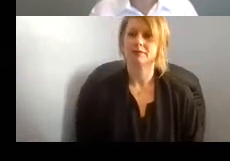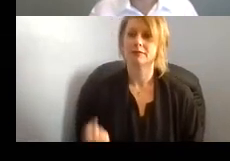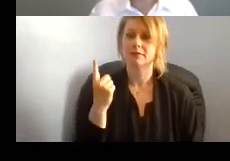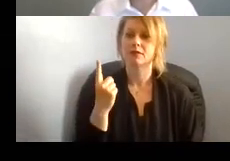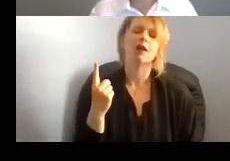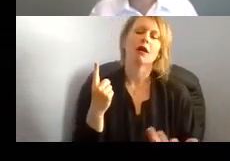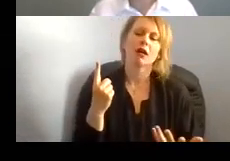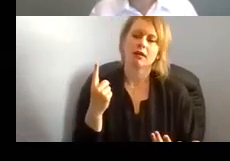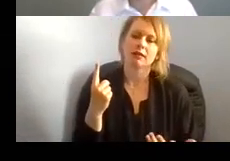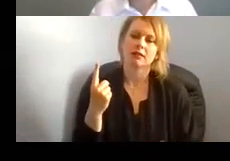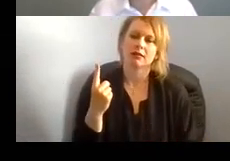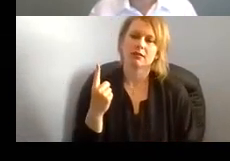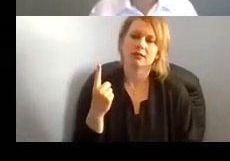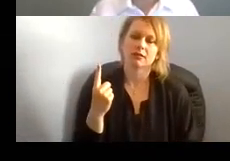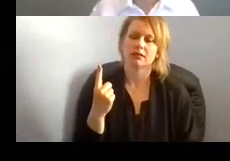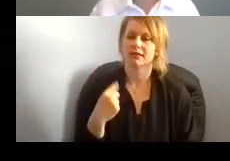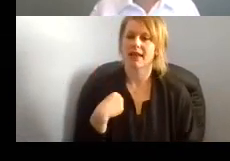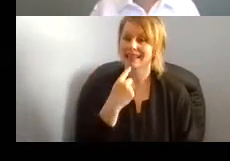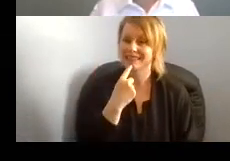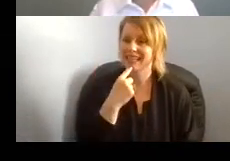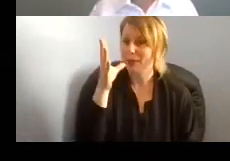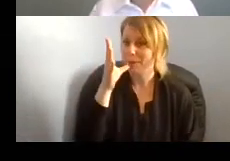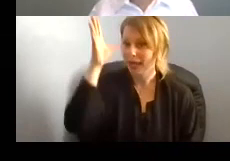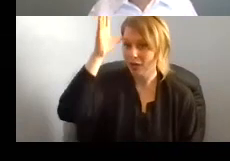I’m talking about parent, guardian, grandparent, aunts and uncles – any